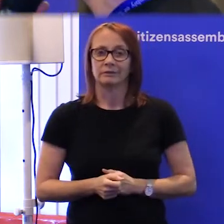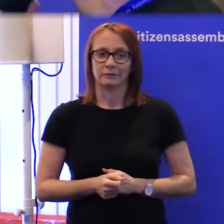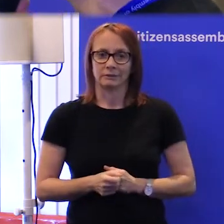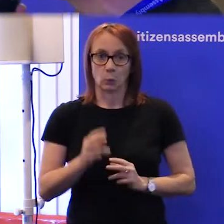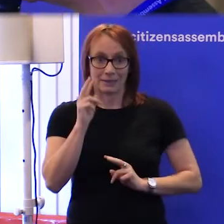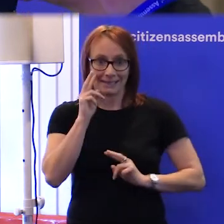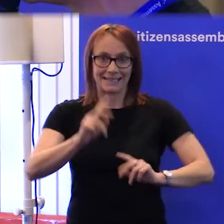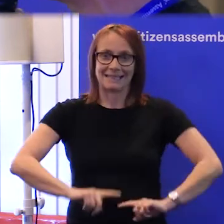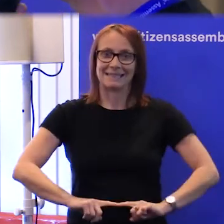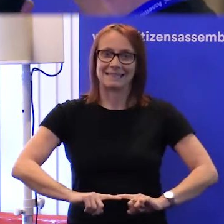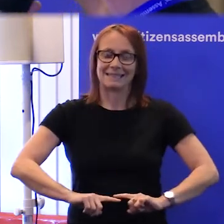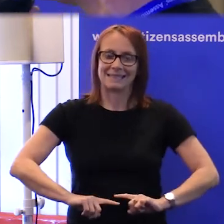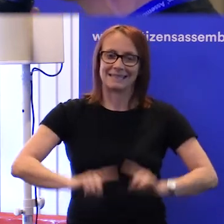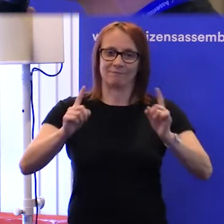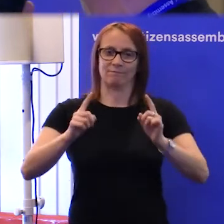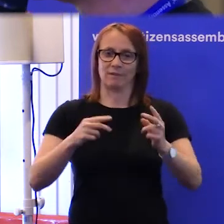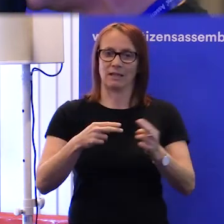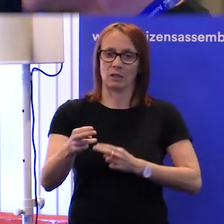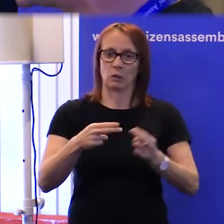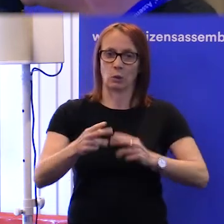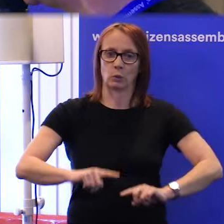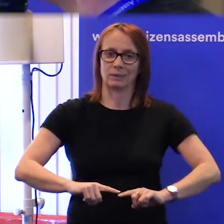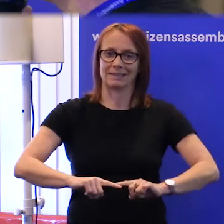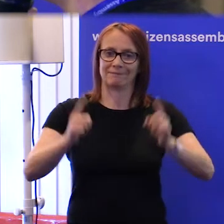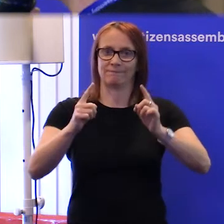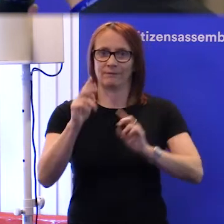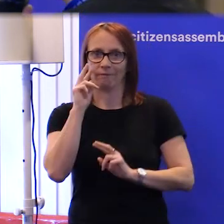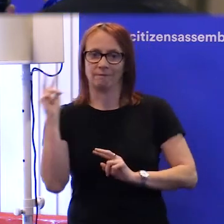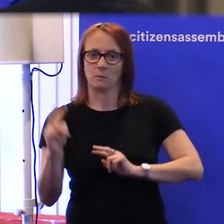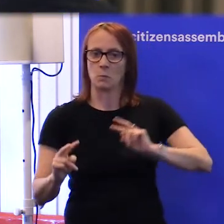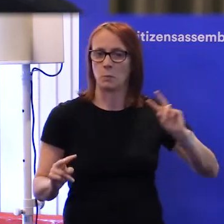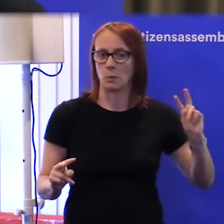different interpretation of a specific story and assembly watch these new